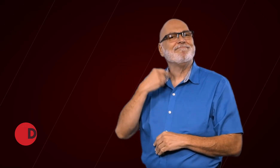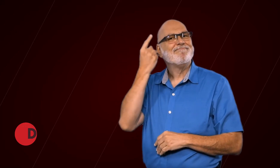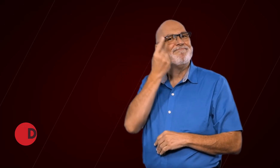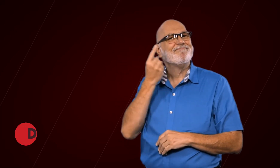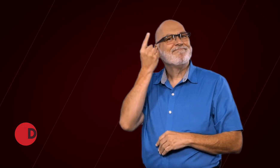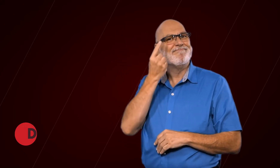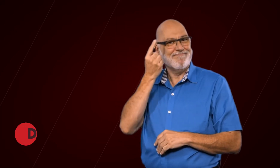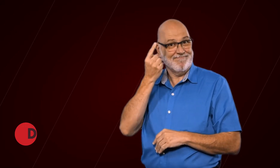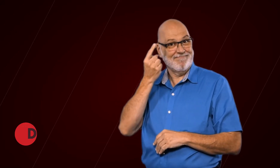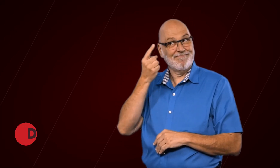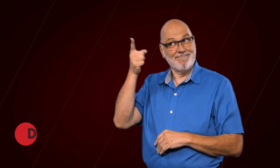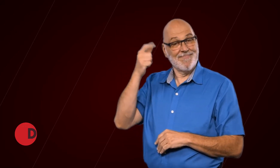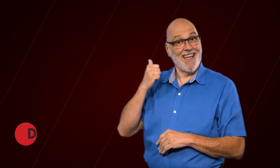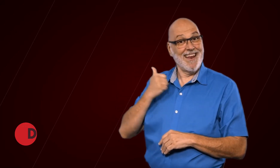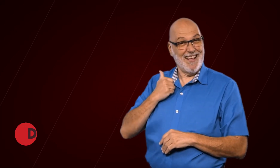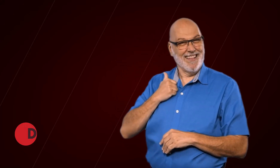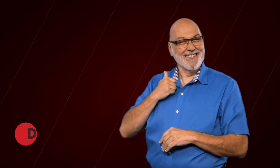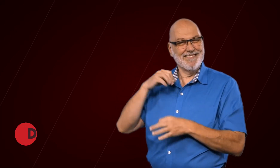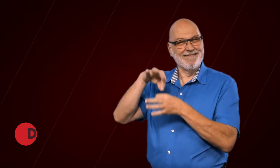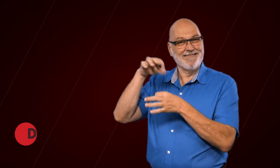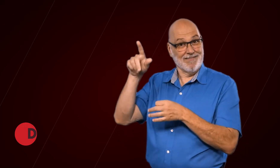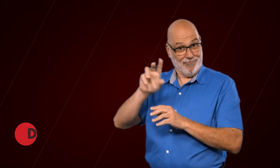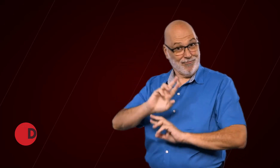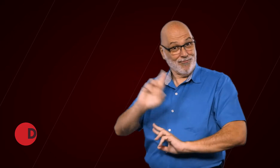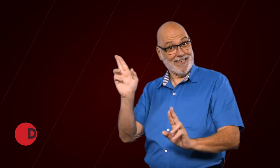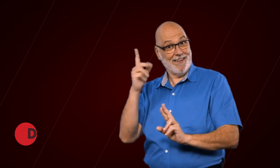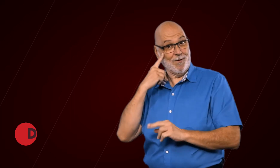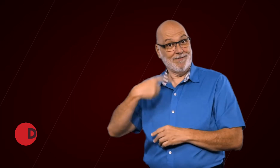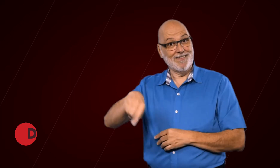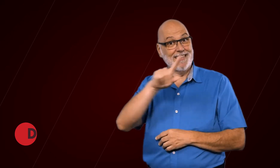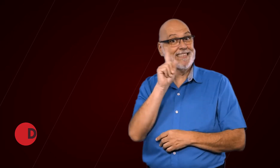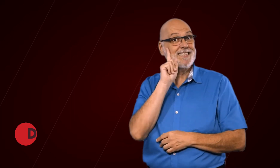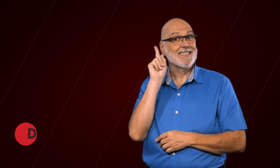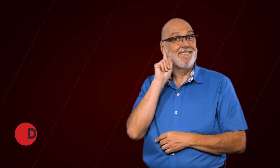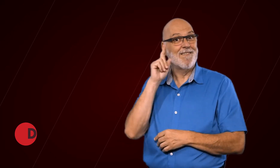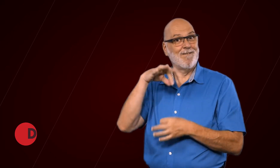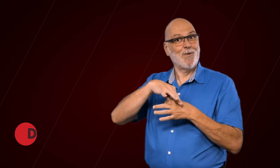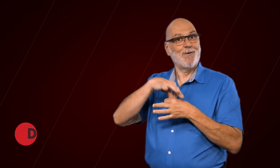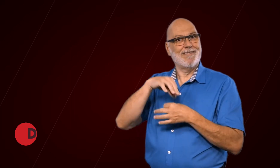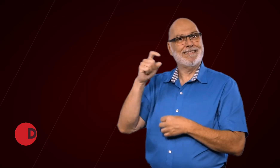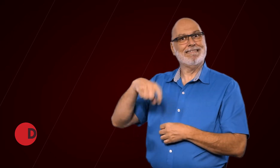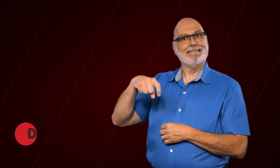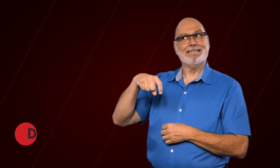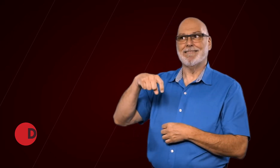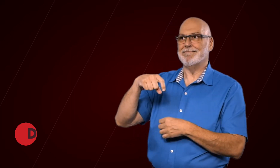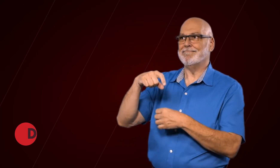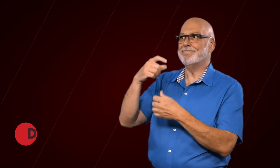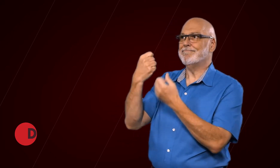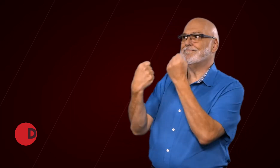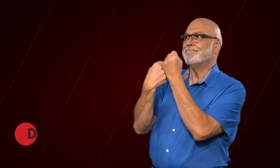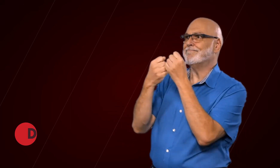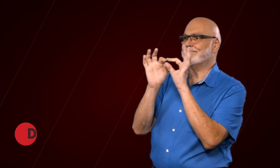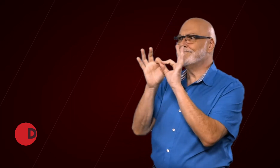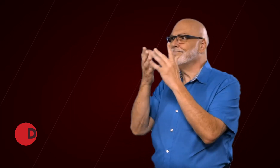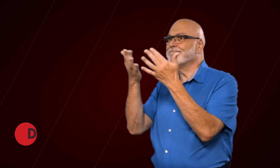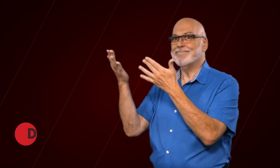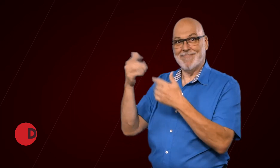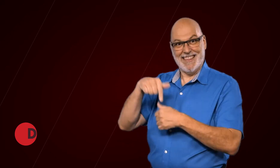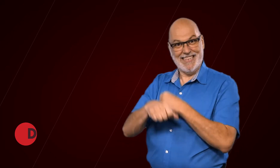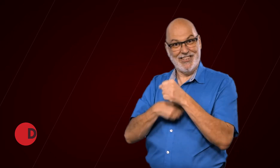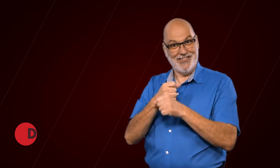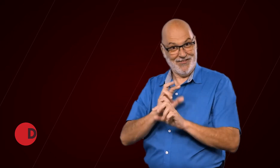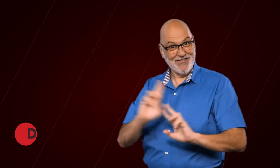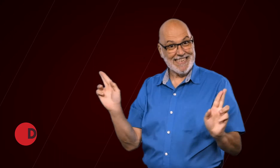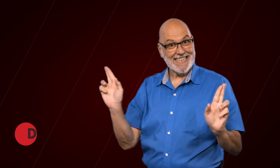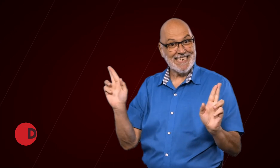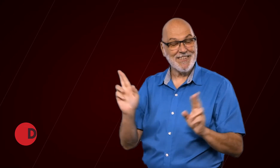I wonder if Canada is prepared for Deaf voters this year?